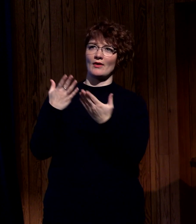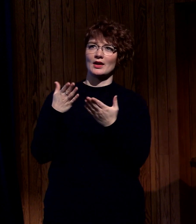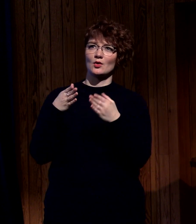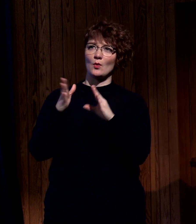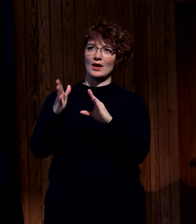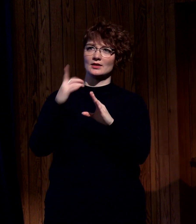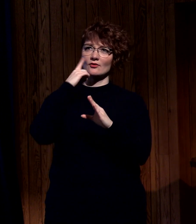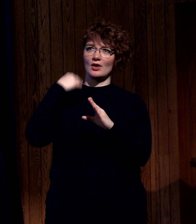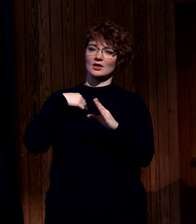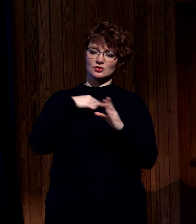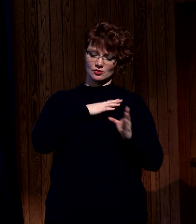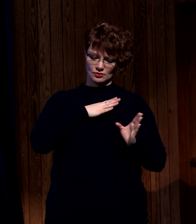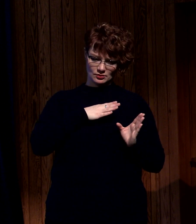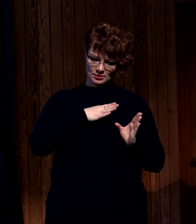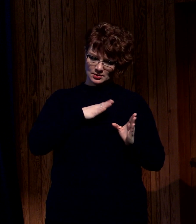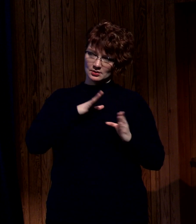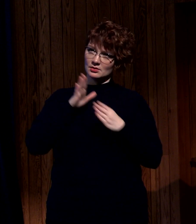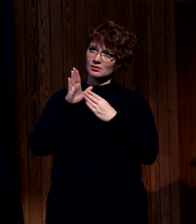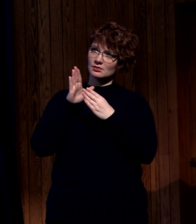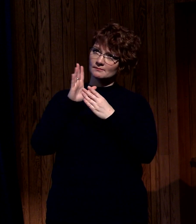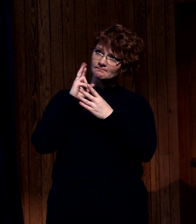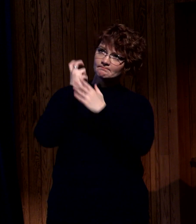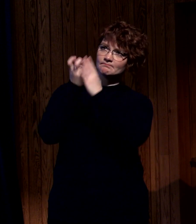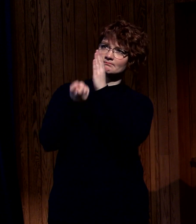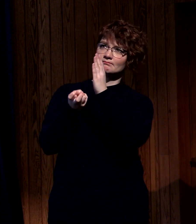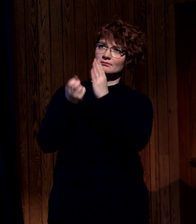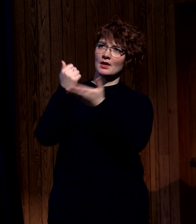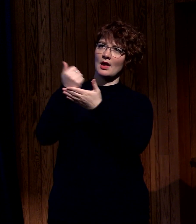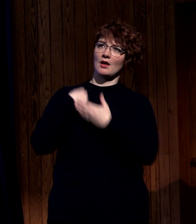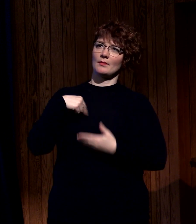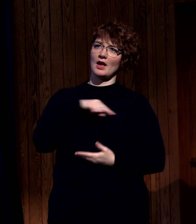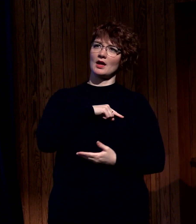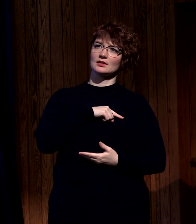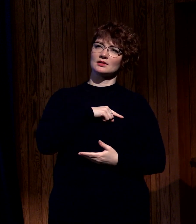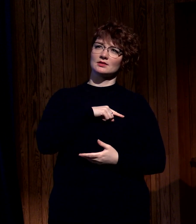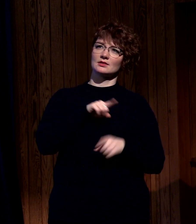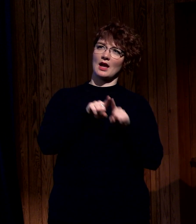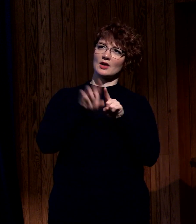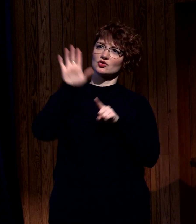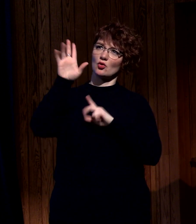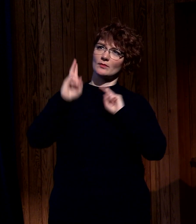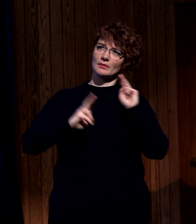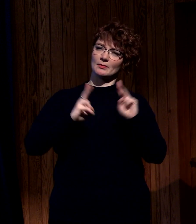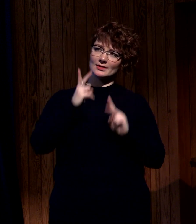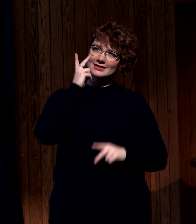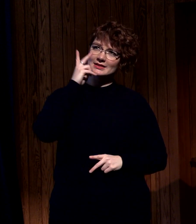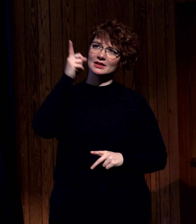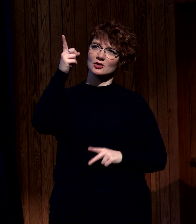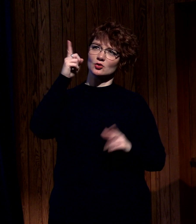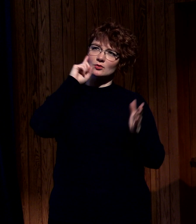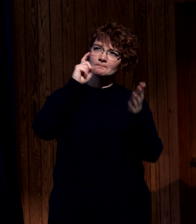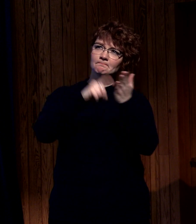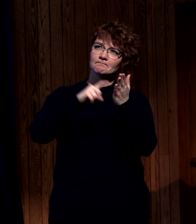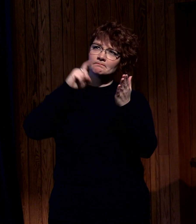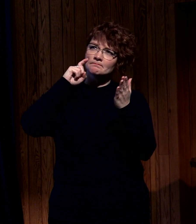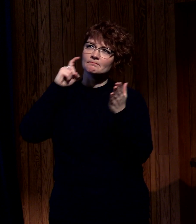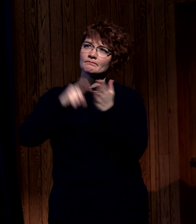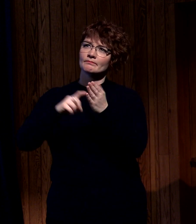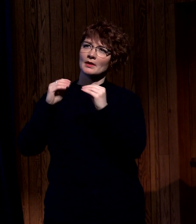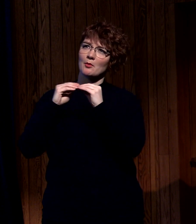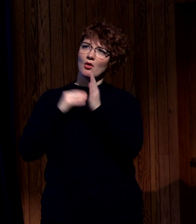there which will help us as people see you constantly in the